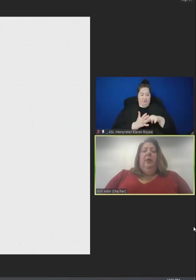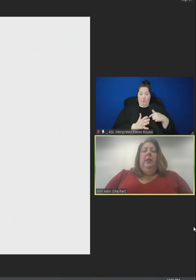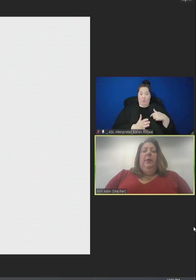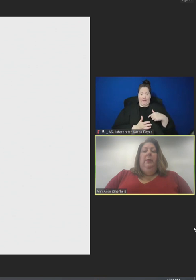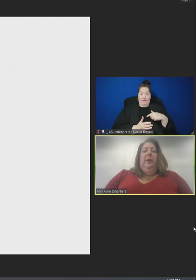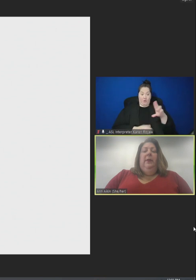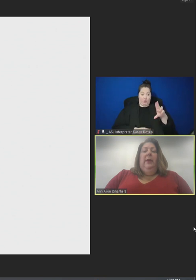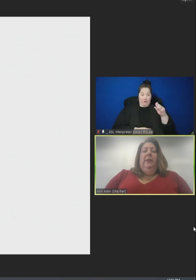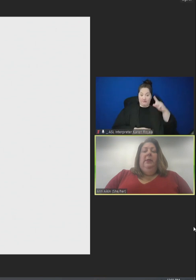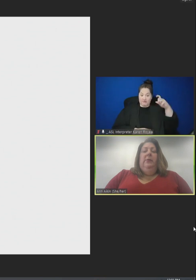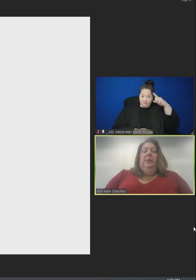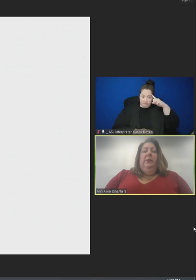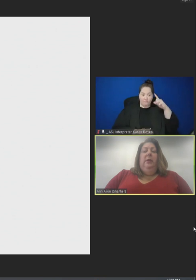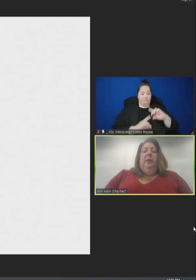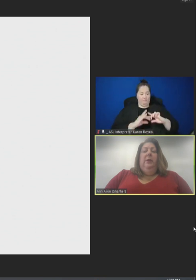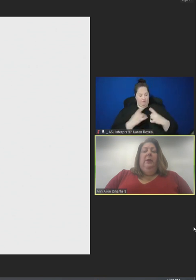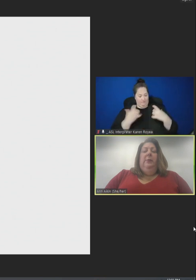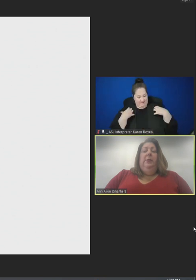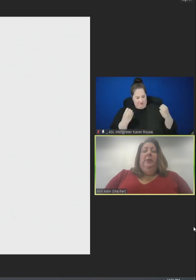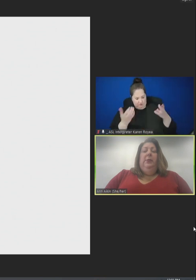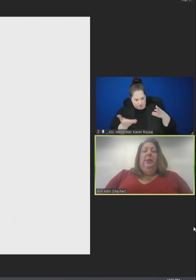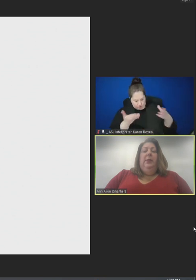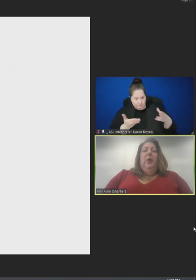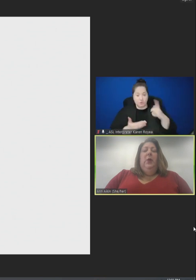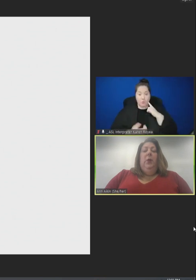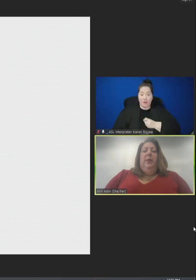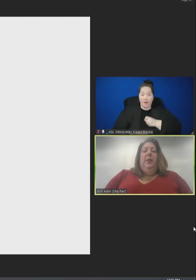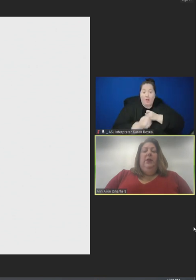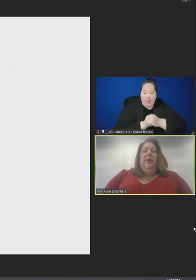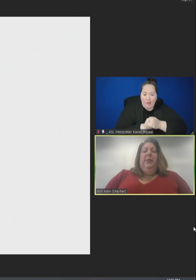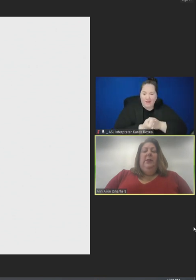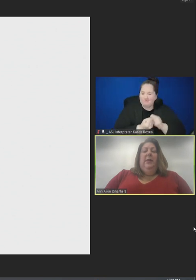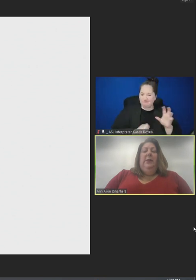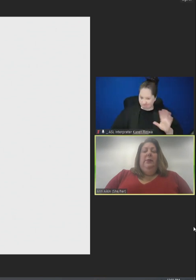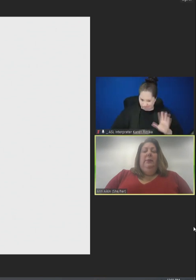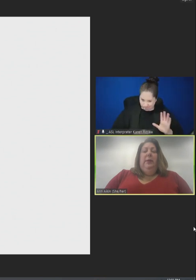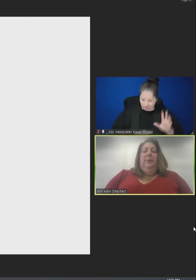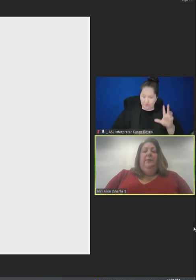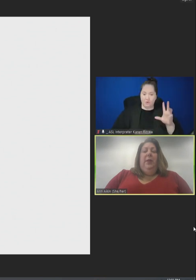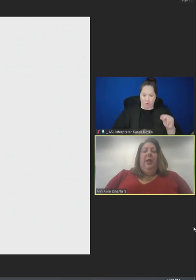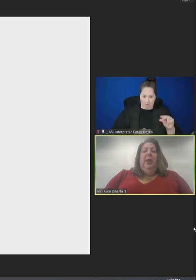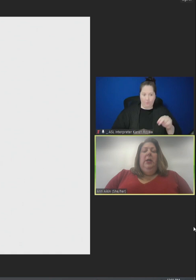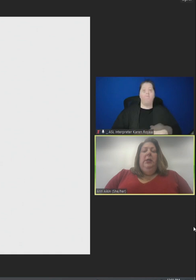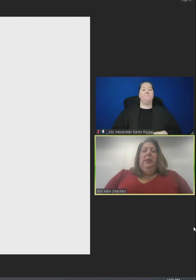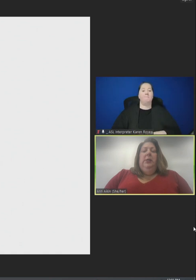the Department of Health and Human Services, or the National Vaccine Advisory Committee.